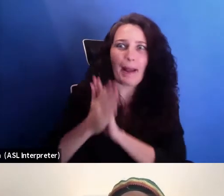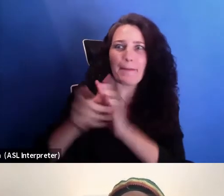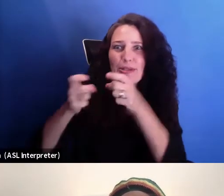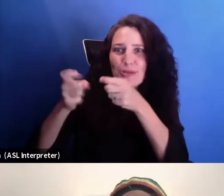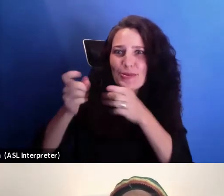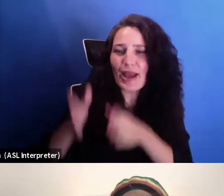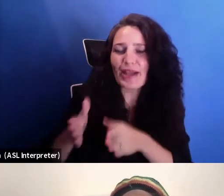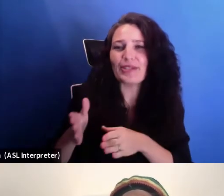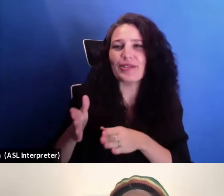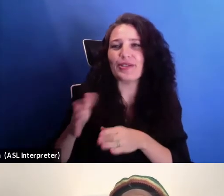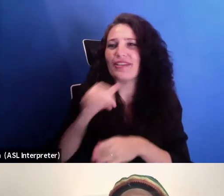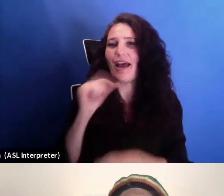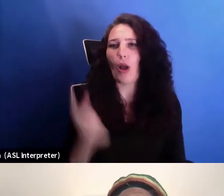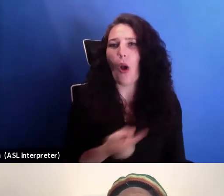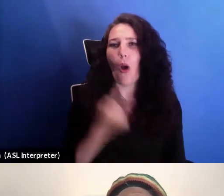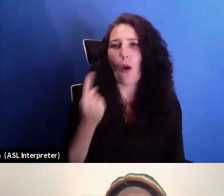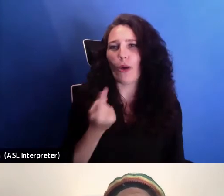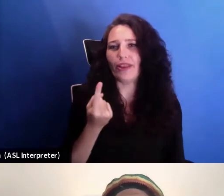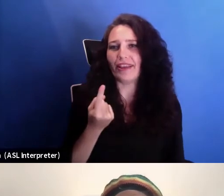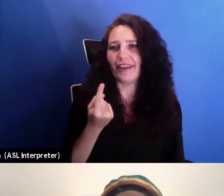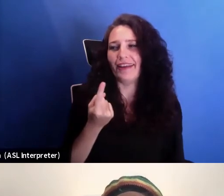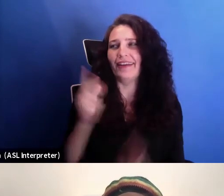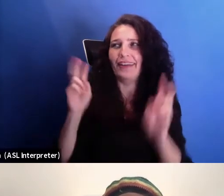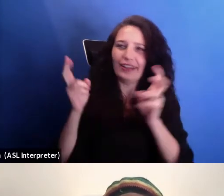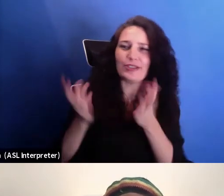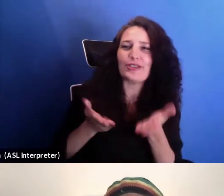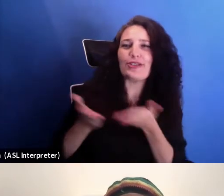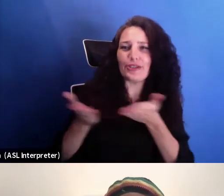instead of helping serve other people's visions.